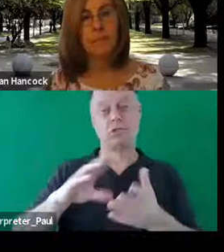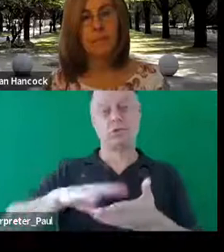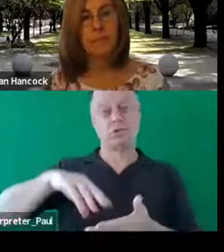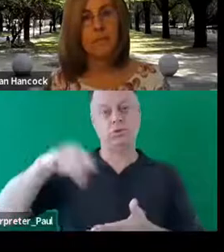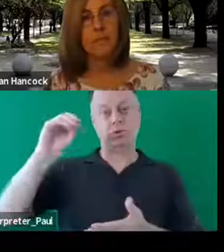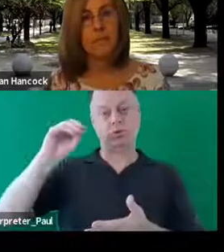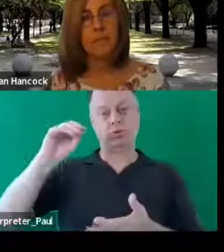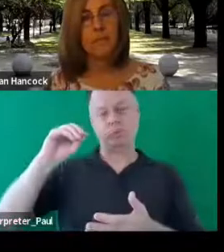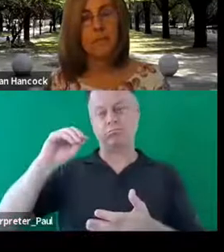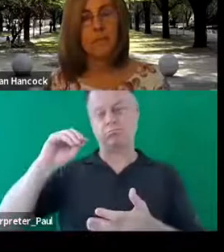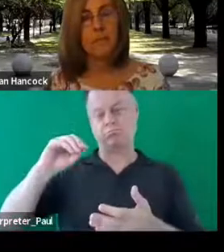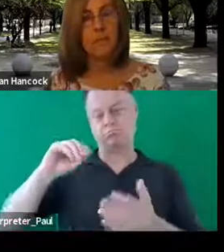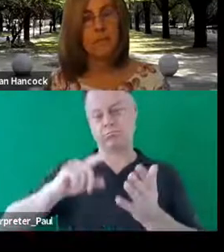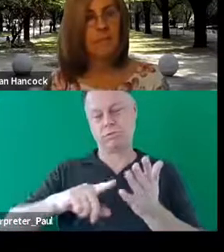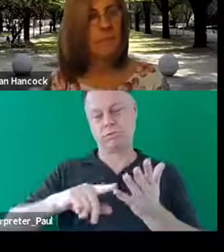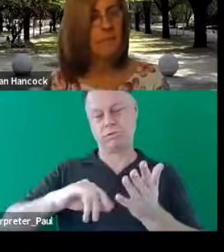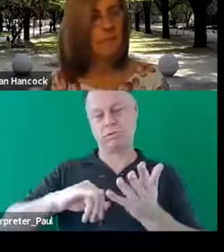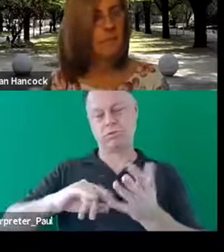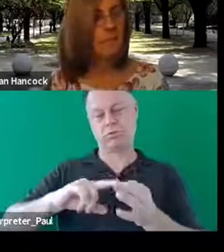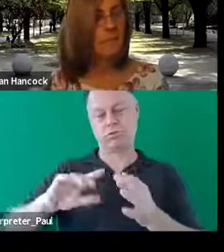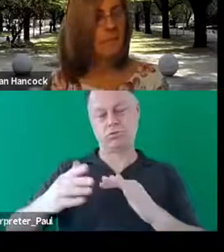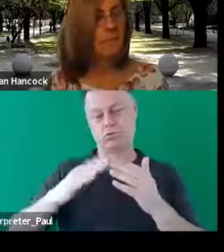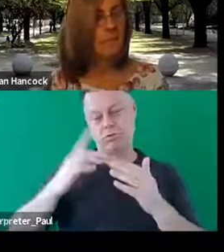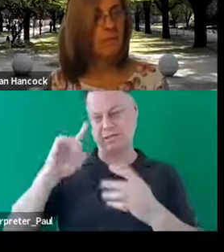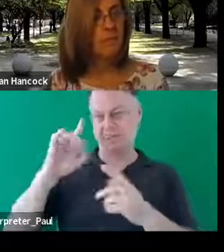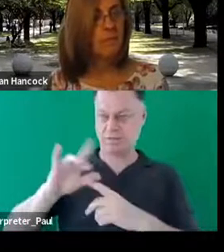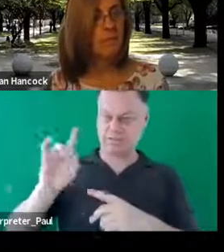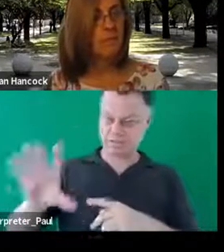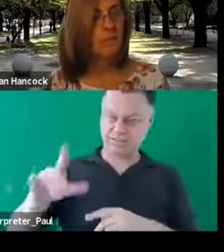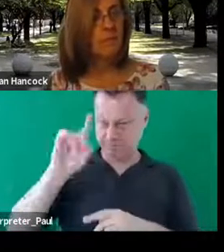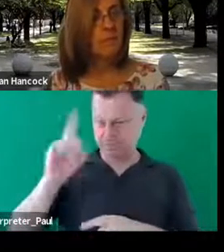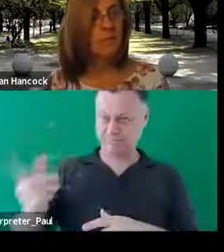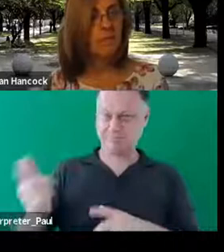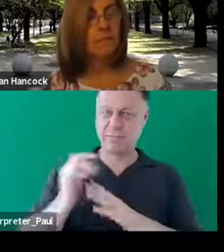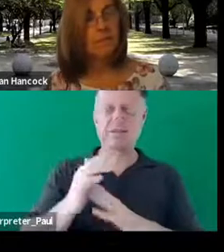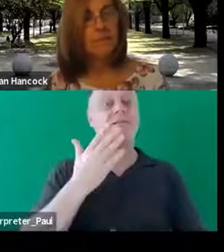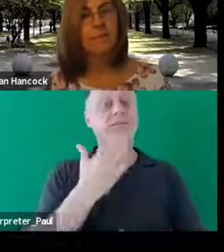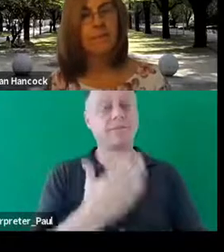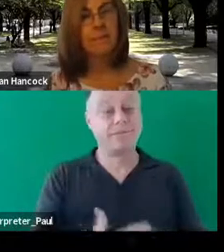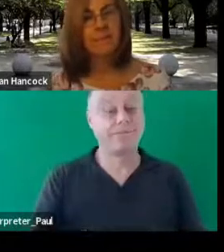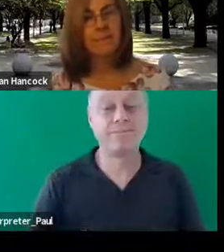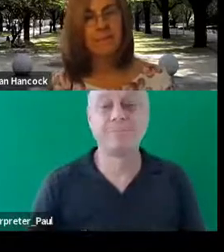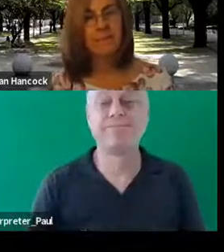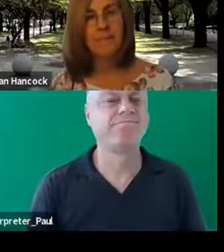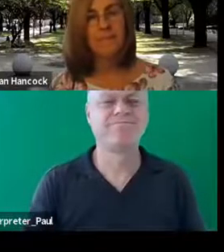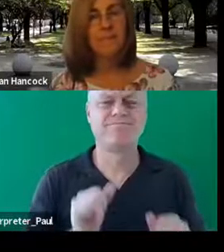community at USQ, rather than what academics or what anyone else thinks are important. Thank you. Thank you. Awesome. Great way for you to finish,